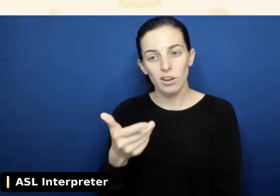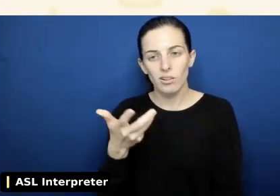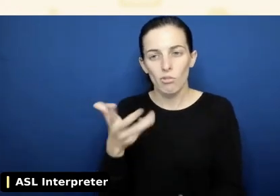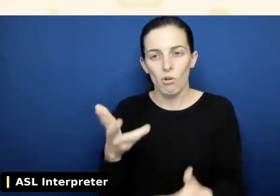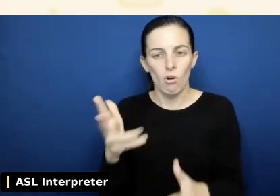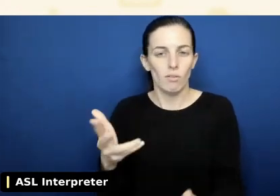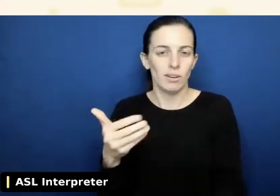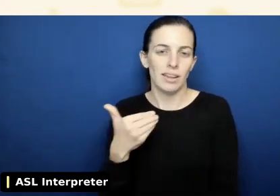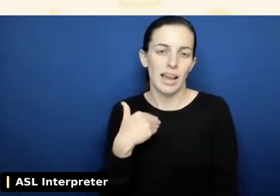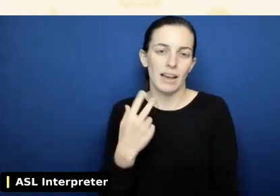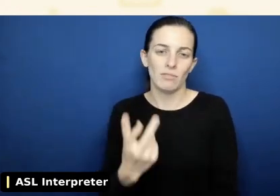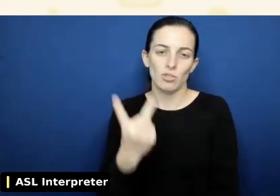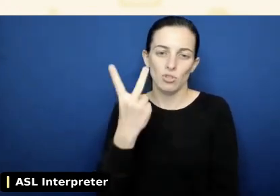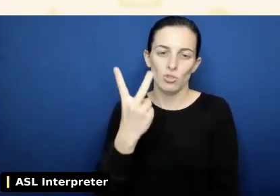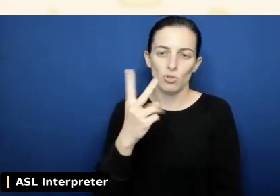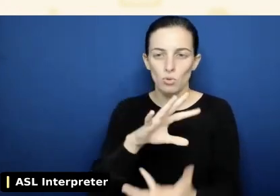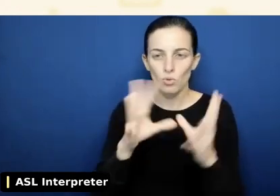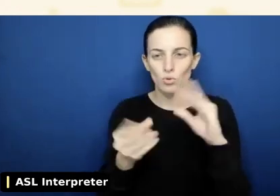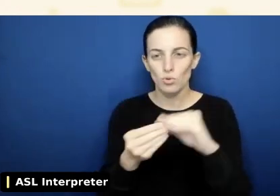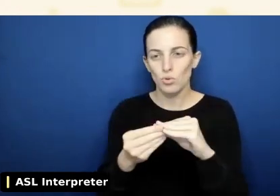two total hip replacements.